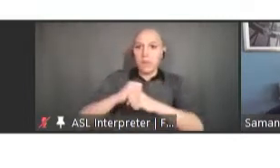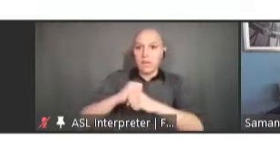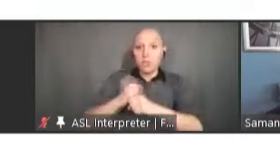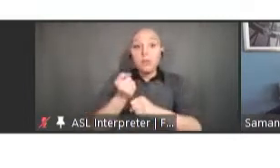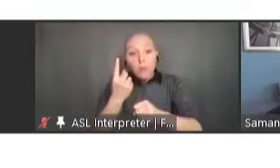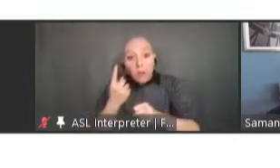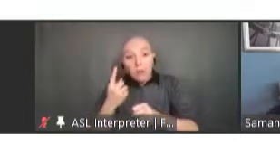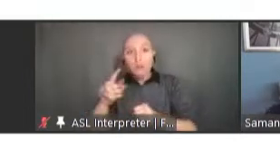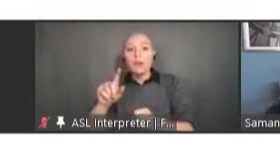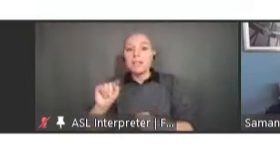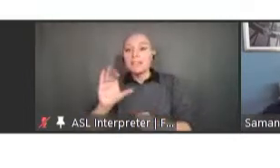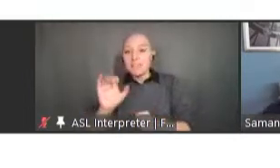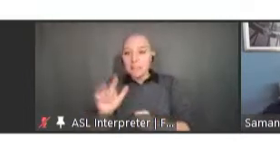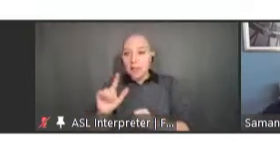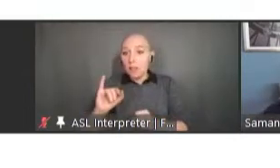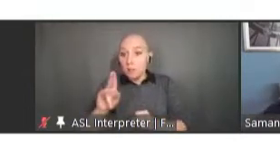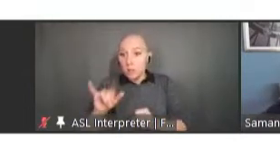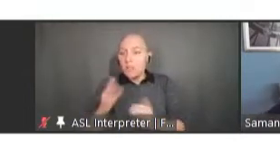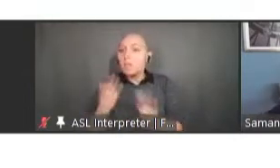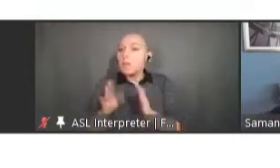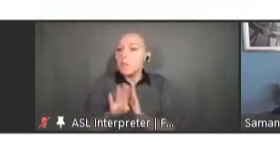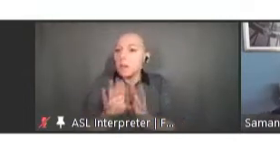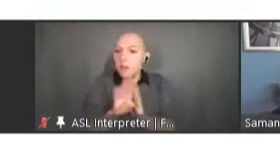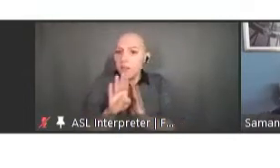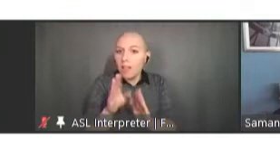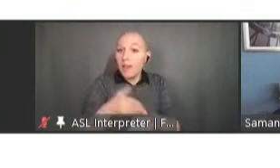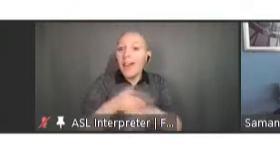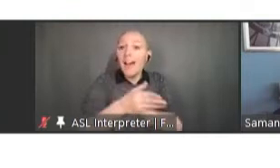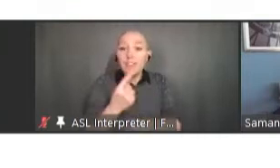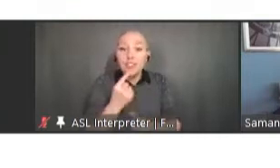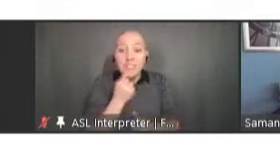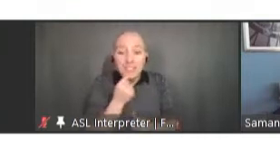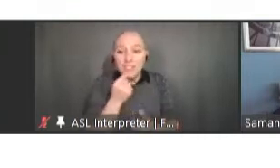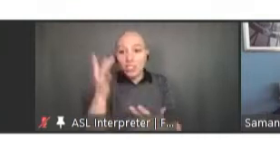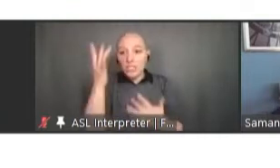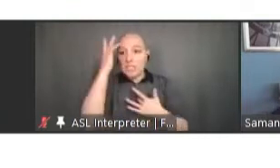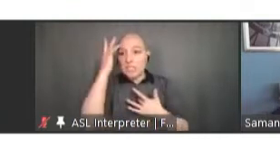from the severe disease even in the absence of antibodies. Now correlate of protection